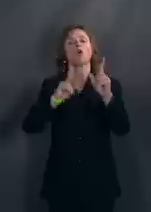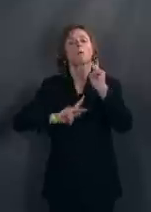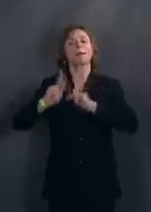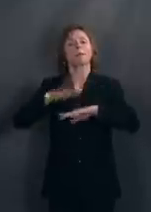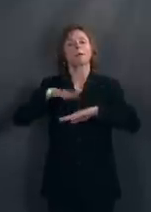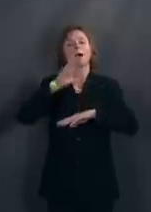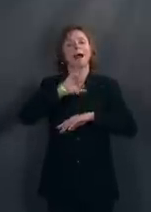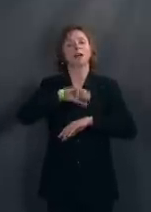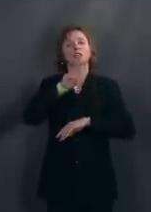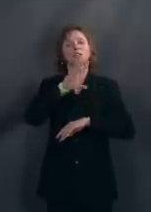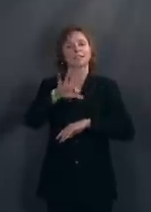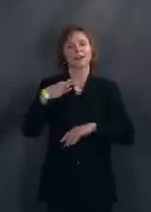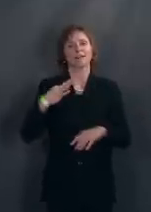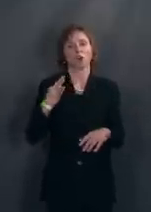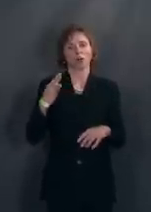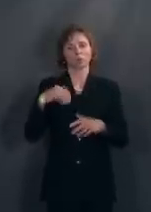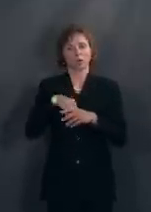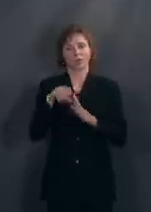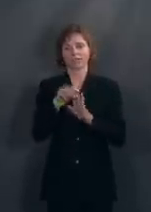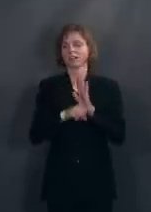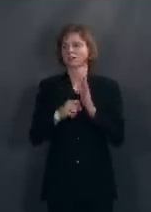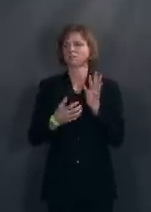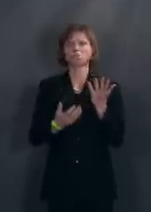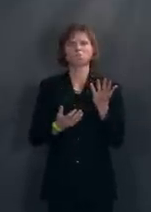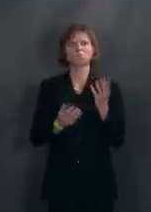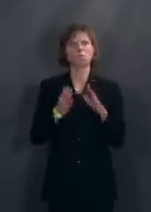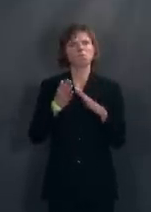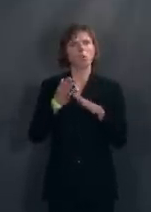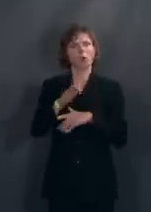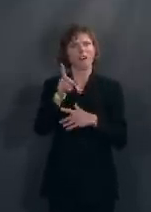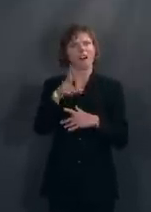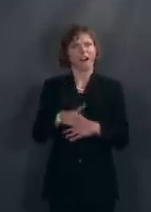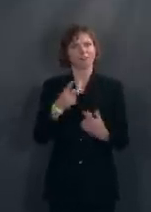And more than half the states have done so. That's an important population.